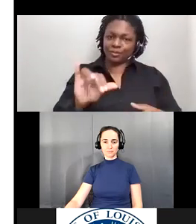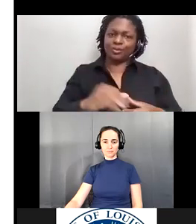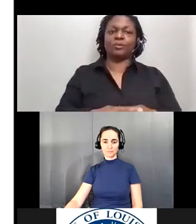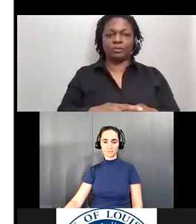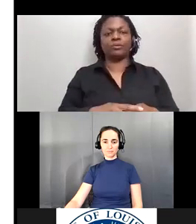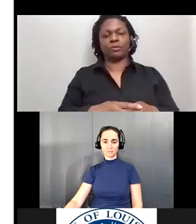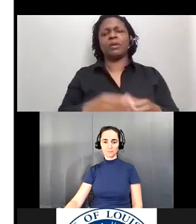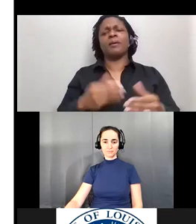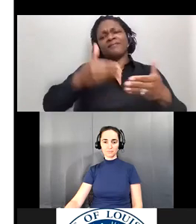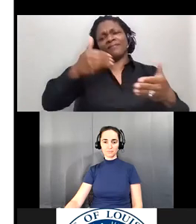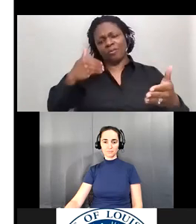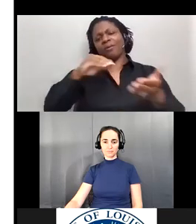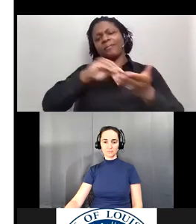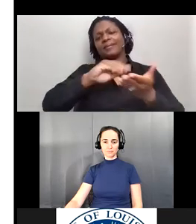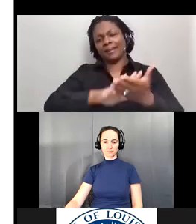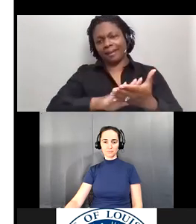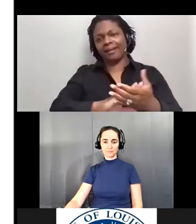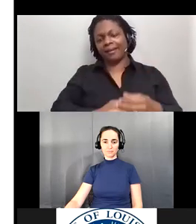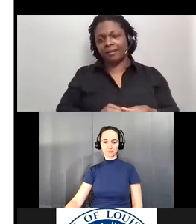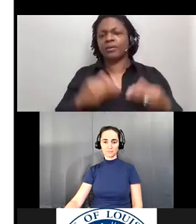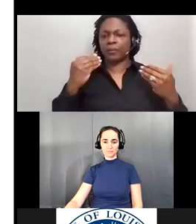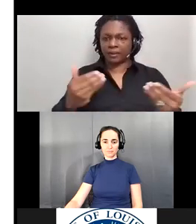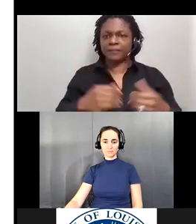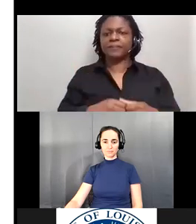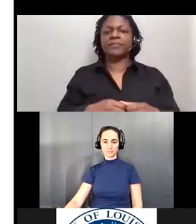when we talk about power forms and 15:51:43 information disclosure information.